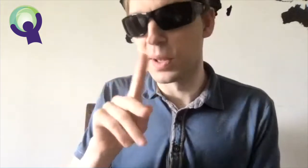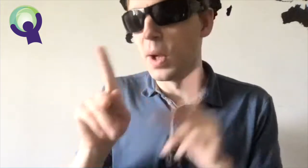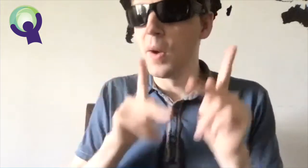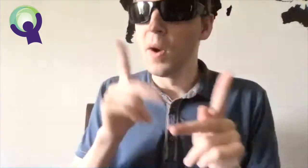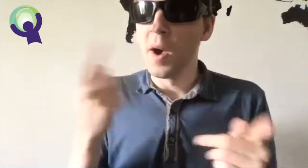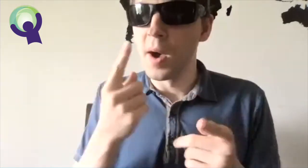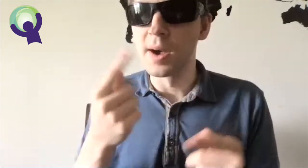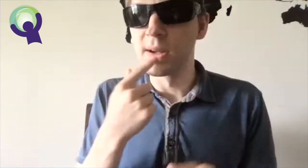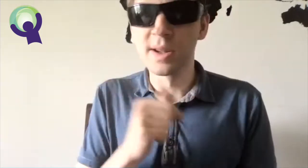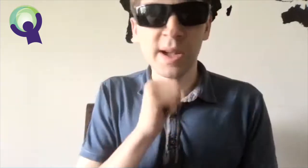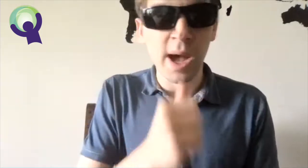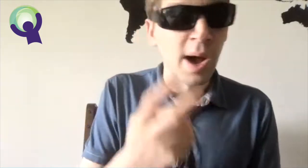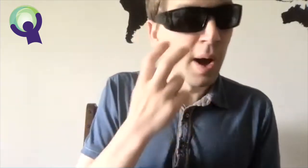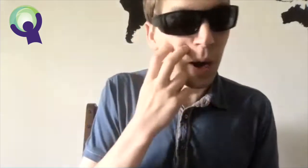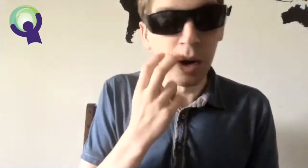(Jason) Oh yes, that's sighted.